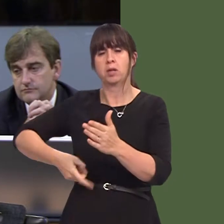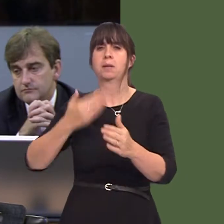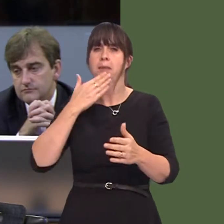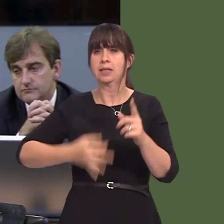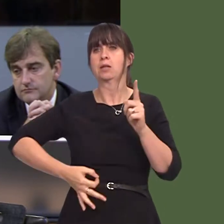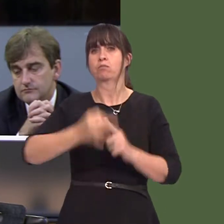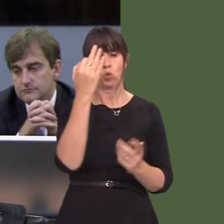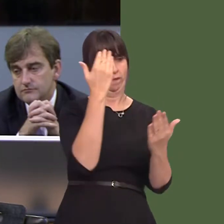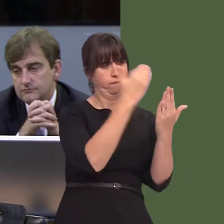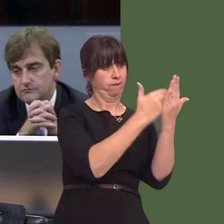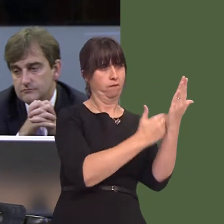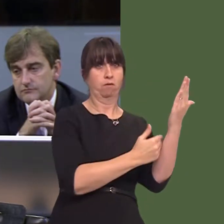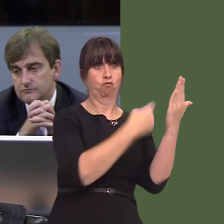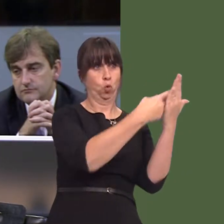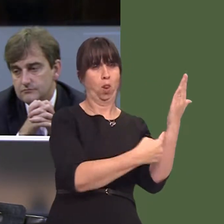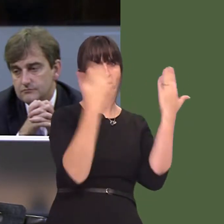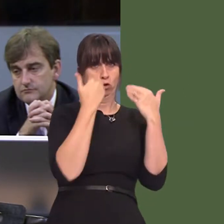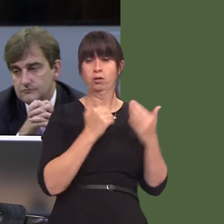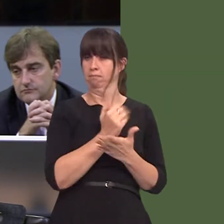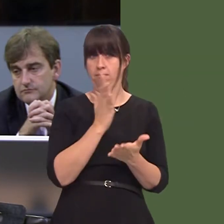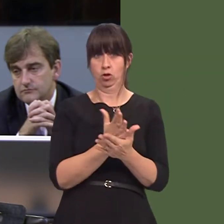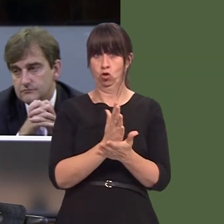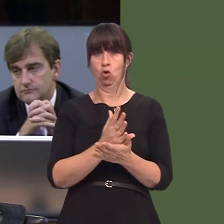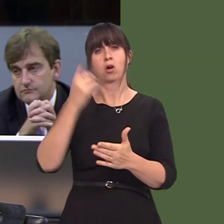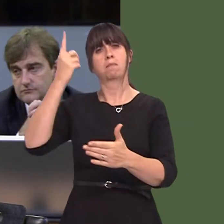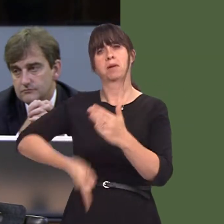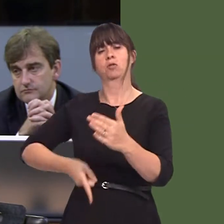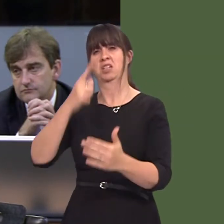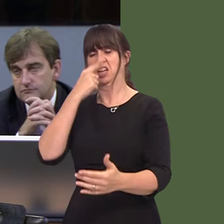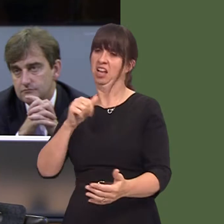are available, so that we do not see sentences that arenít fit for purpose.